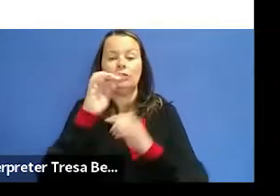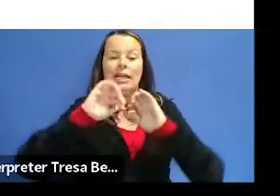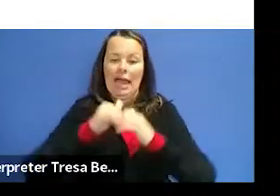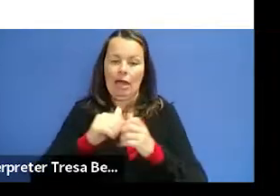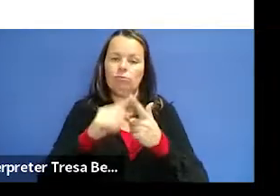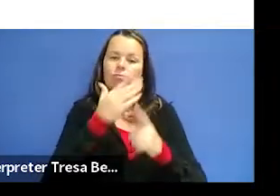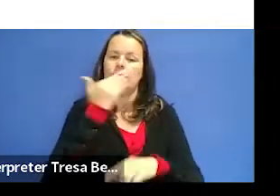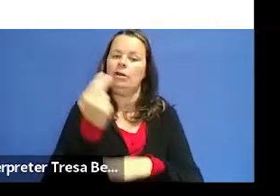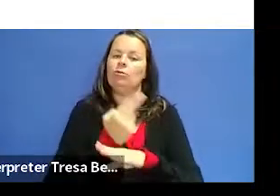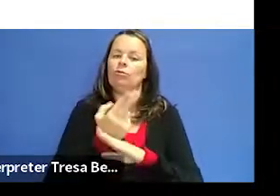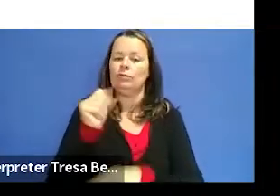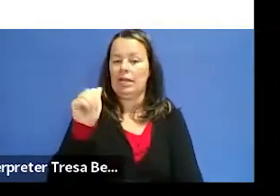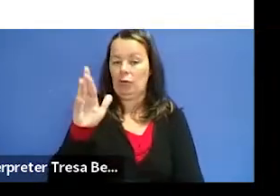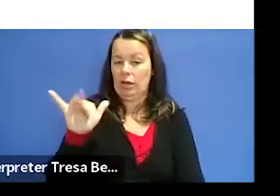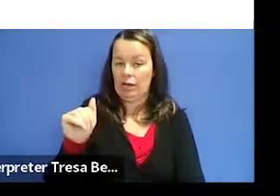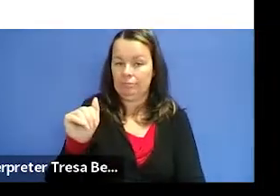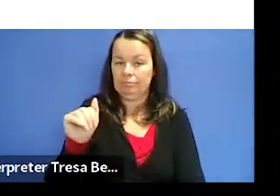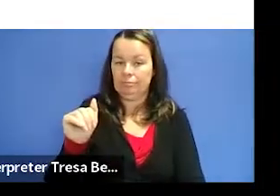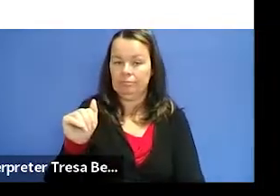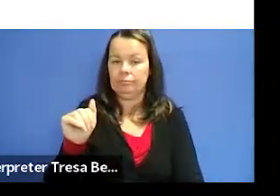to make things more accessible, but it doesn't fix everything.